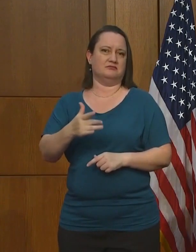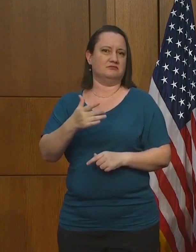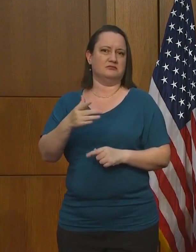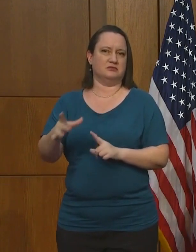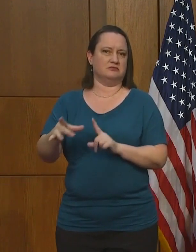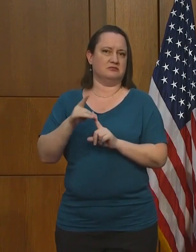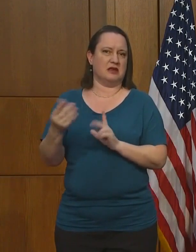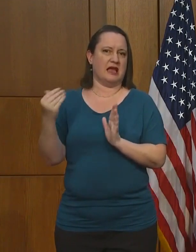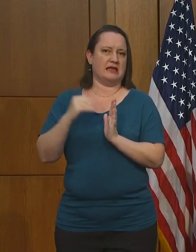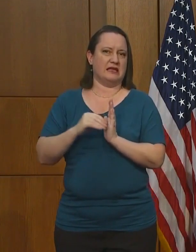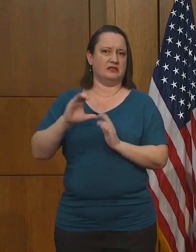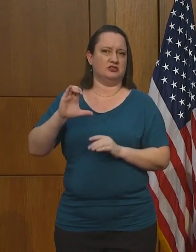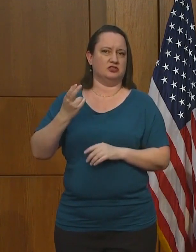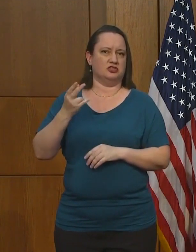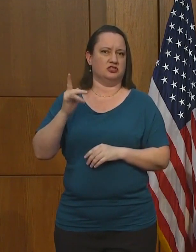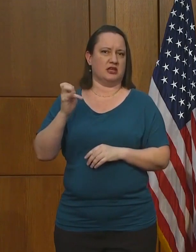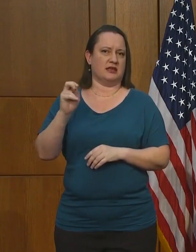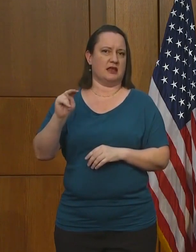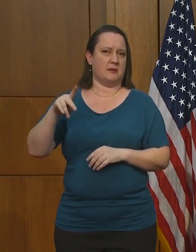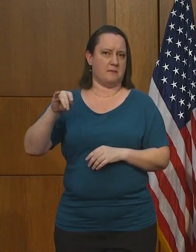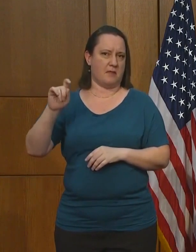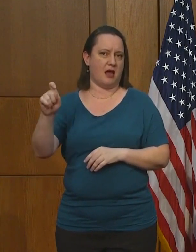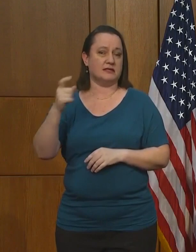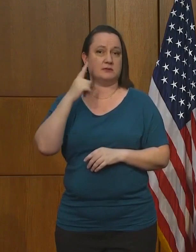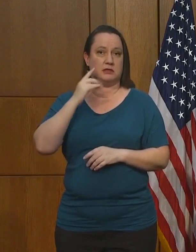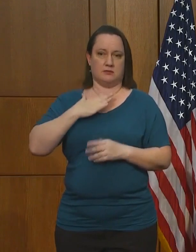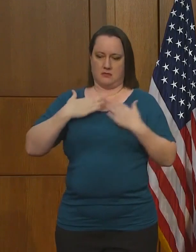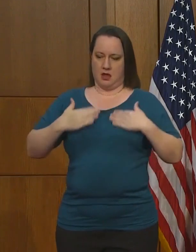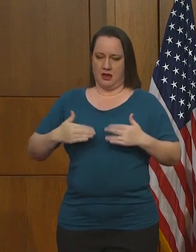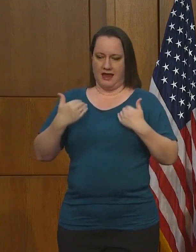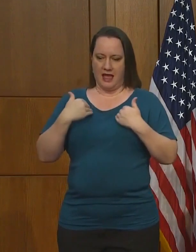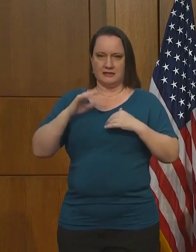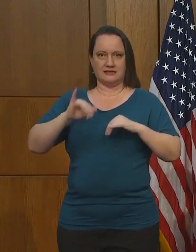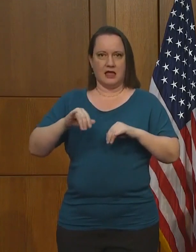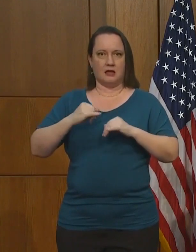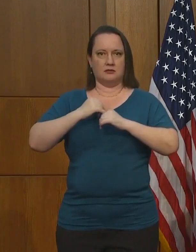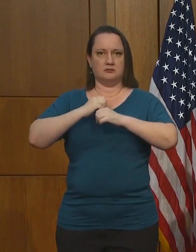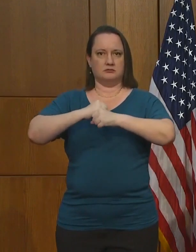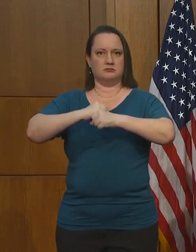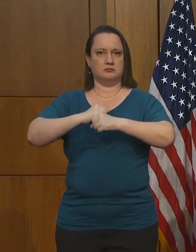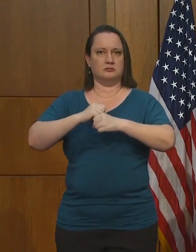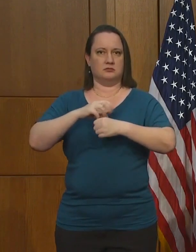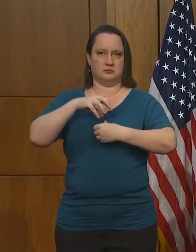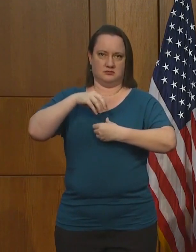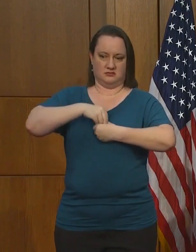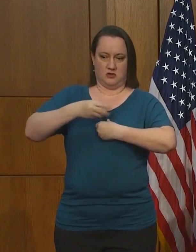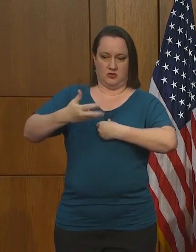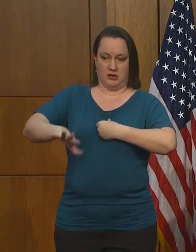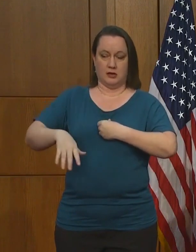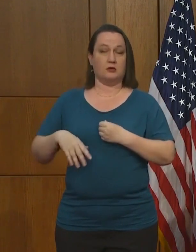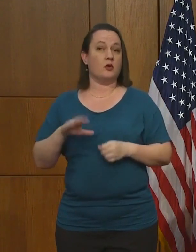GET CHICKEN POX AGAIN. BECAUSE OF THE ANTIBODY- AS DR FOR